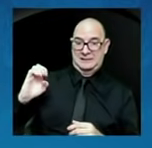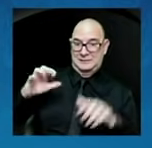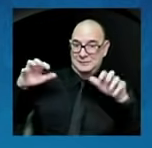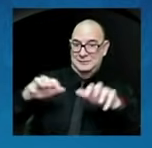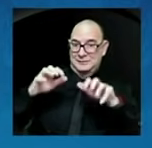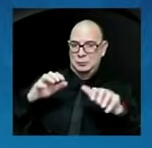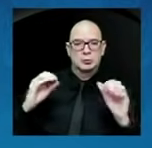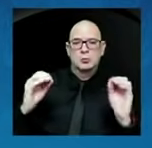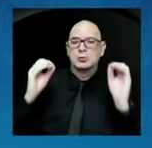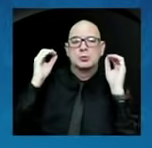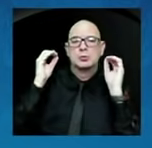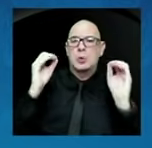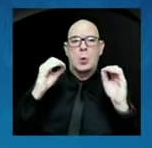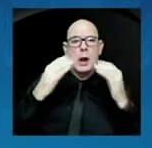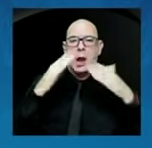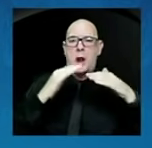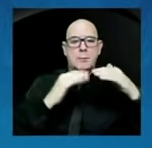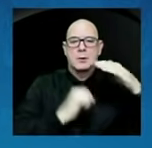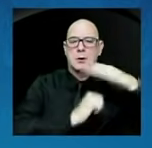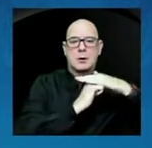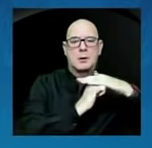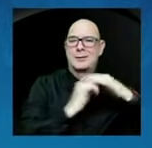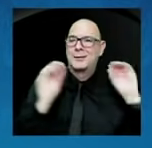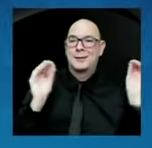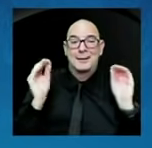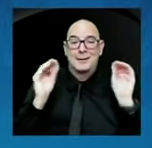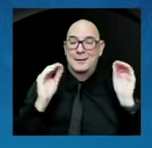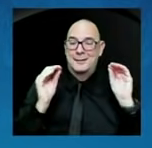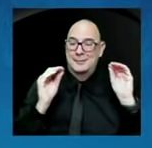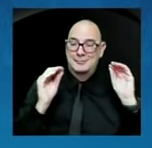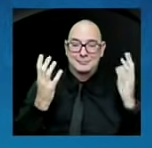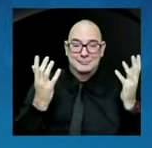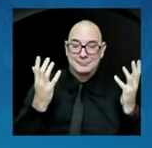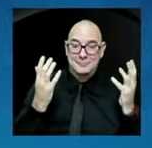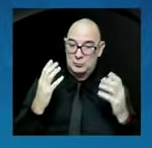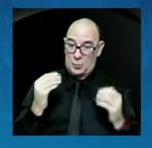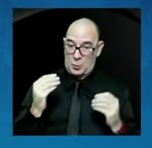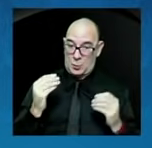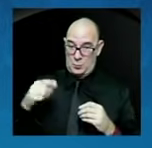ACTIVITY THE IS LIMITLESS